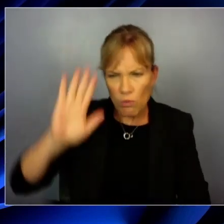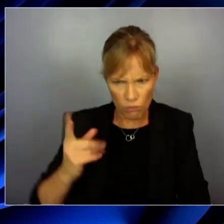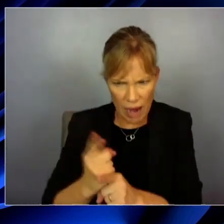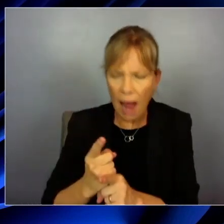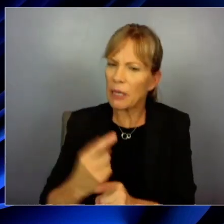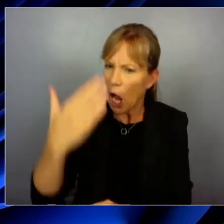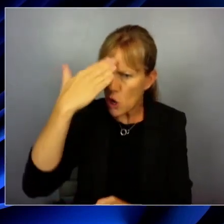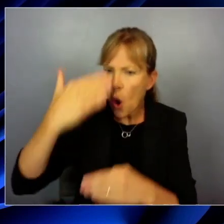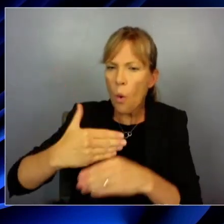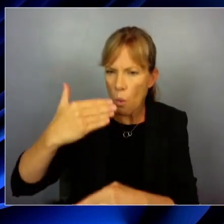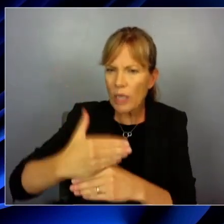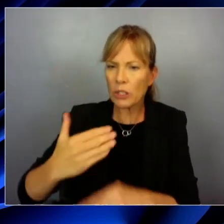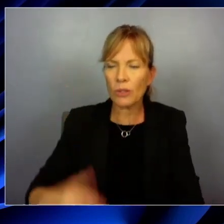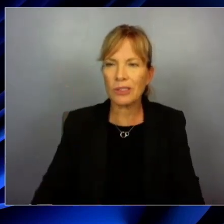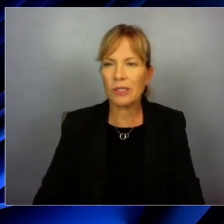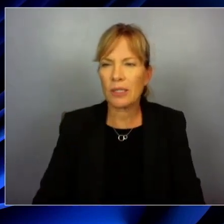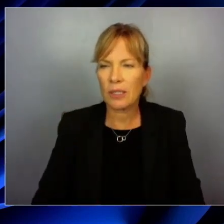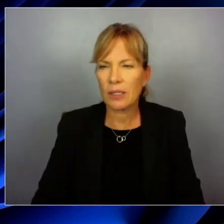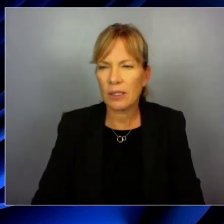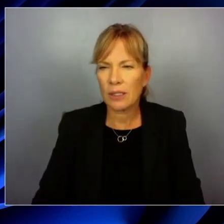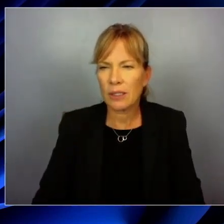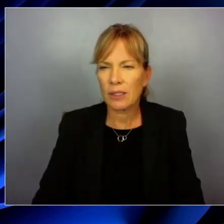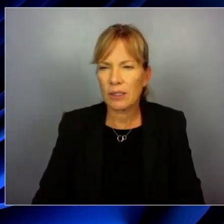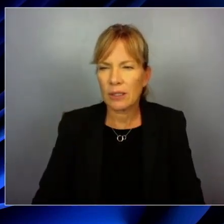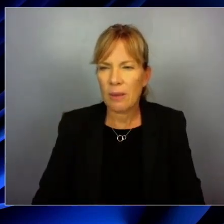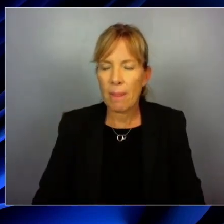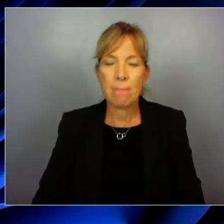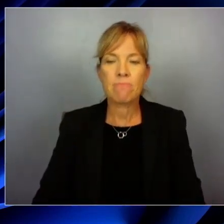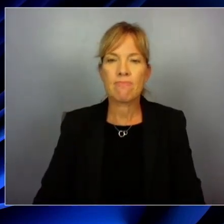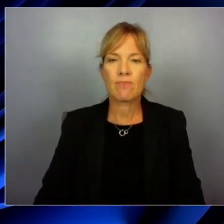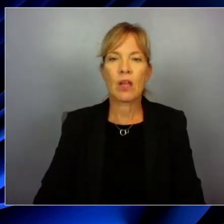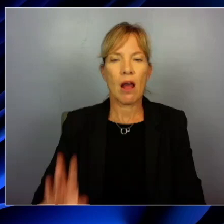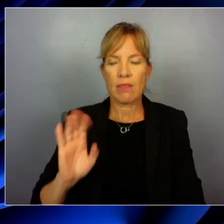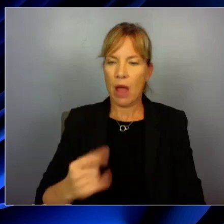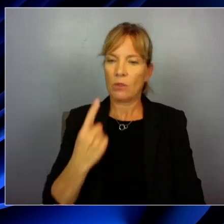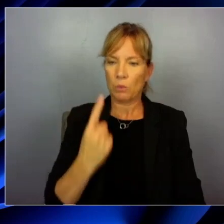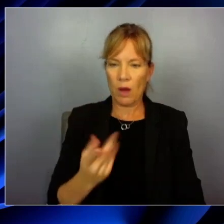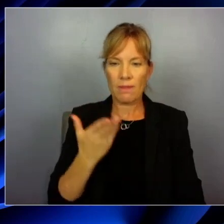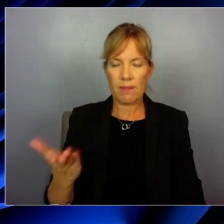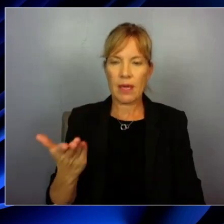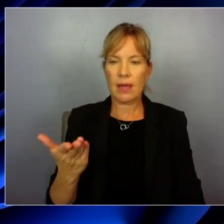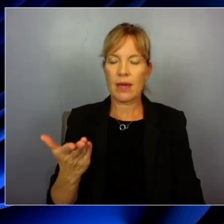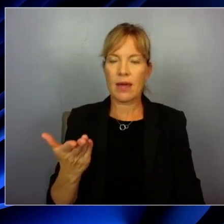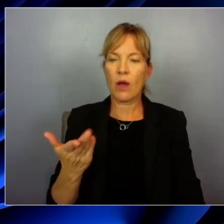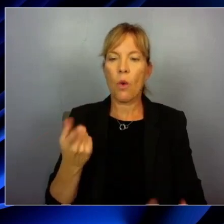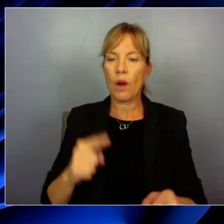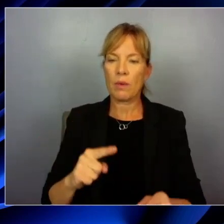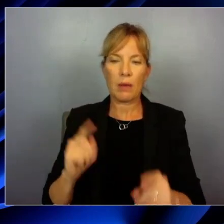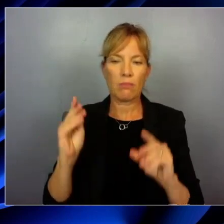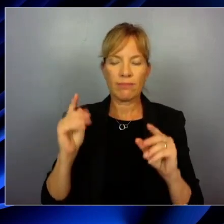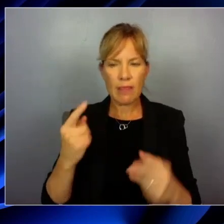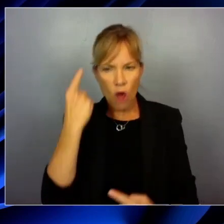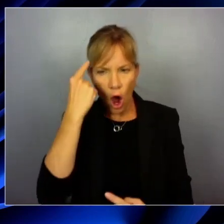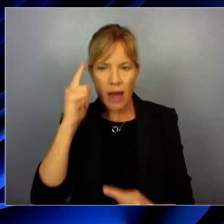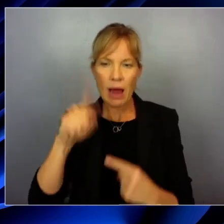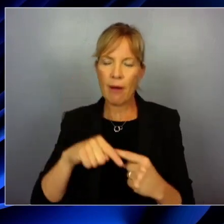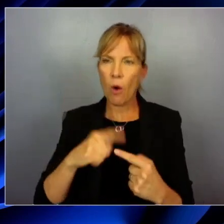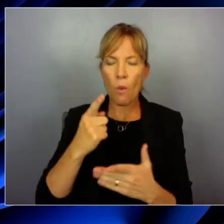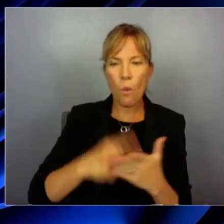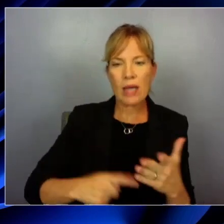That's a. That was one of the things that went into to sound, and even if you were changing